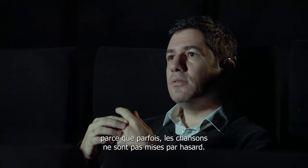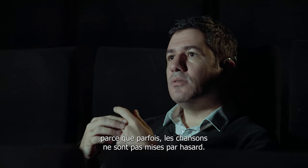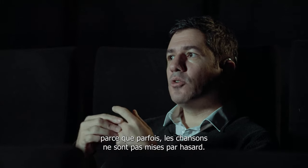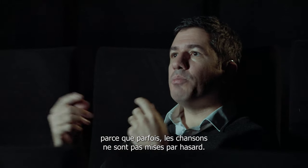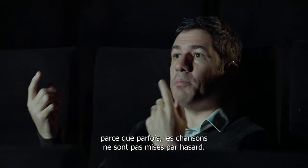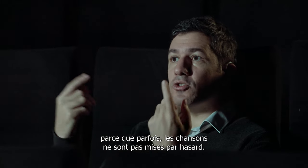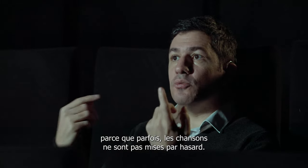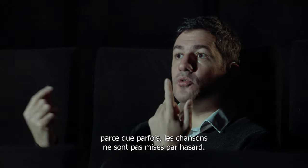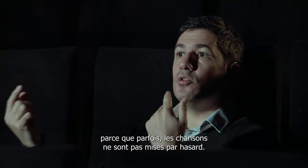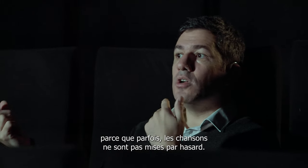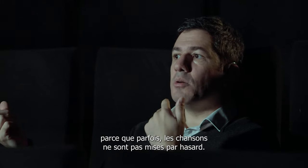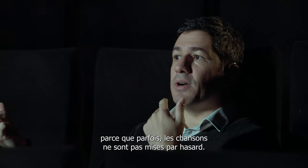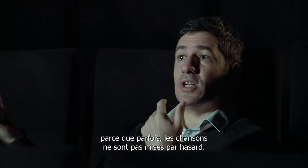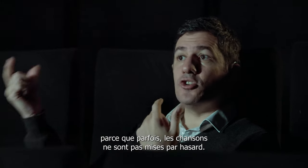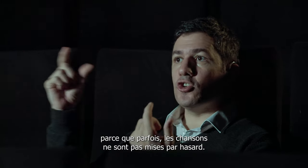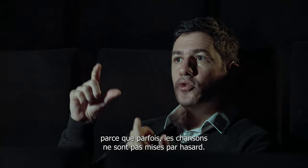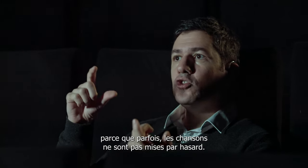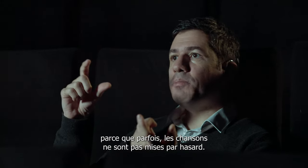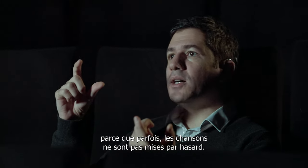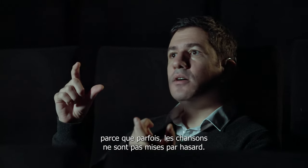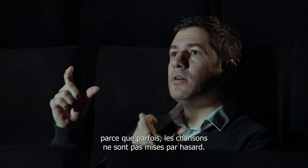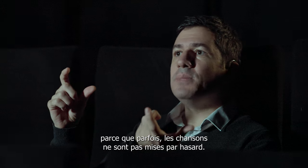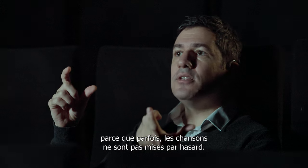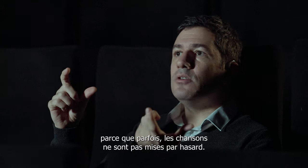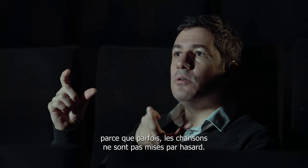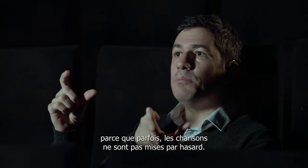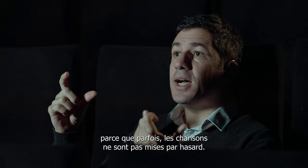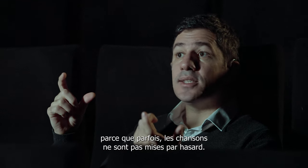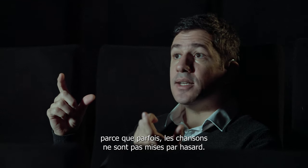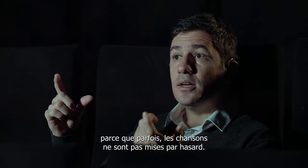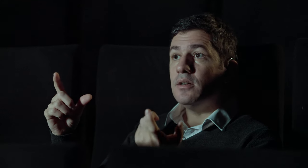because sometimes, the songs are not put by chance.